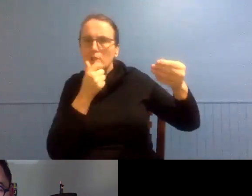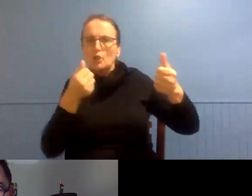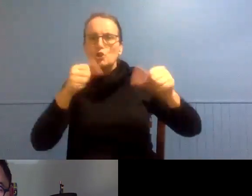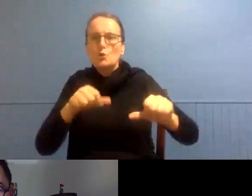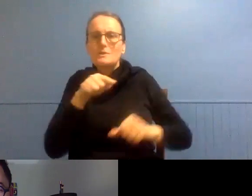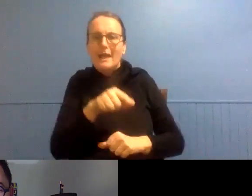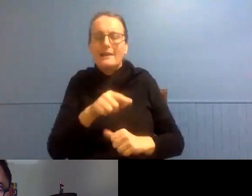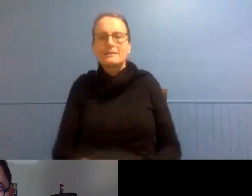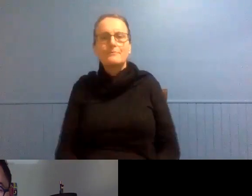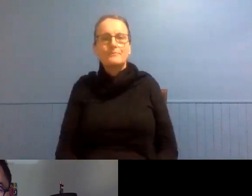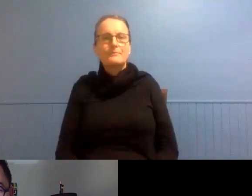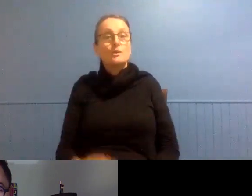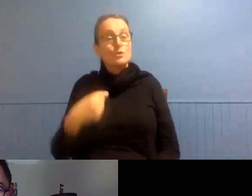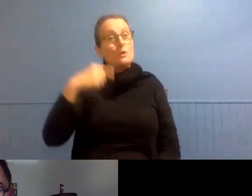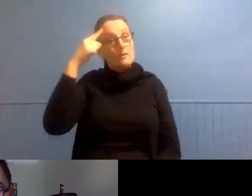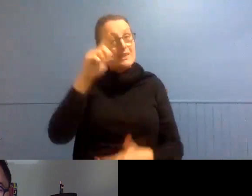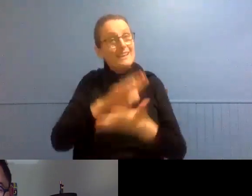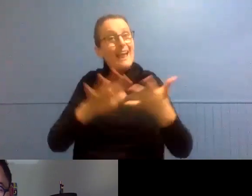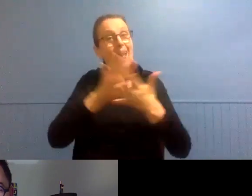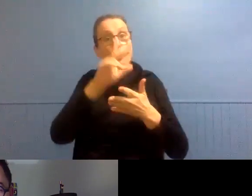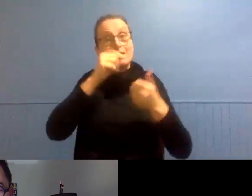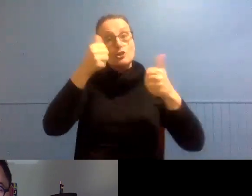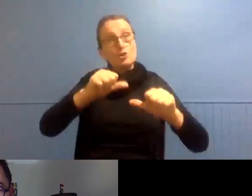Unlimited, we're thinking of how we may use it as a program going